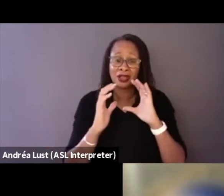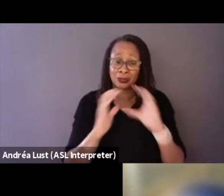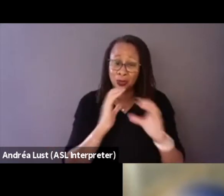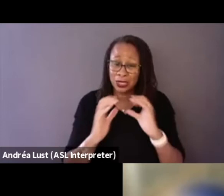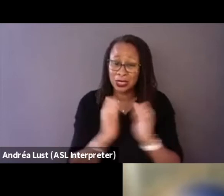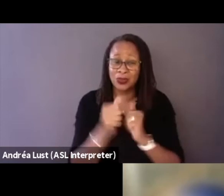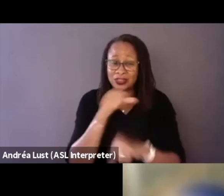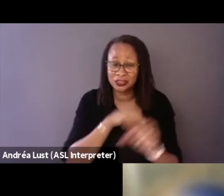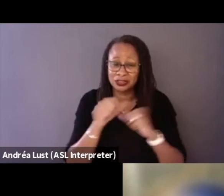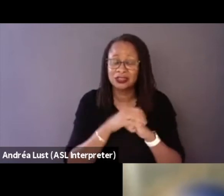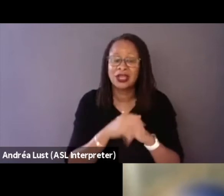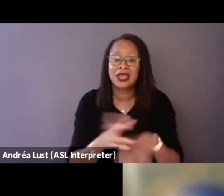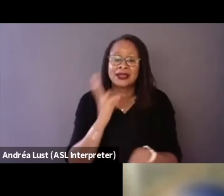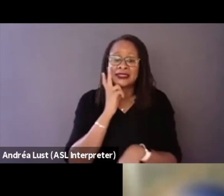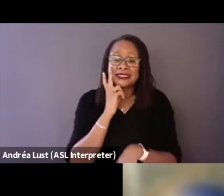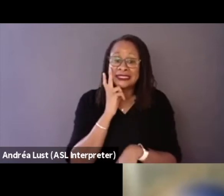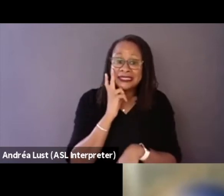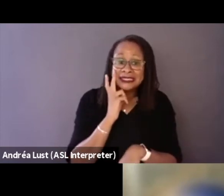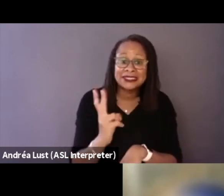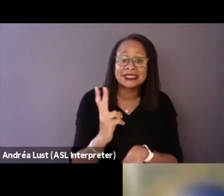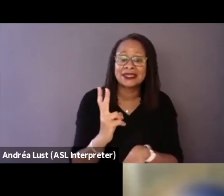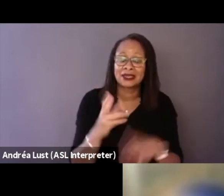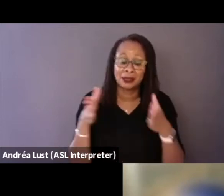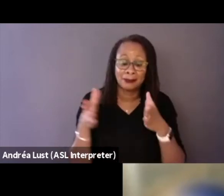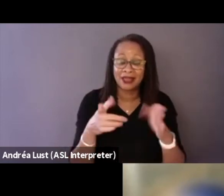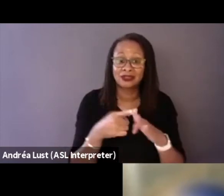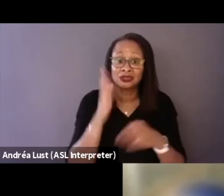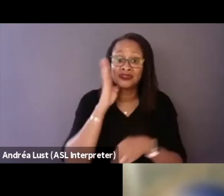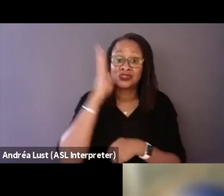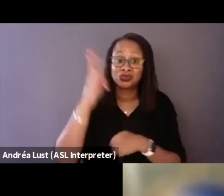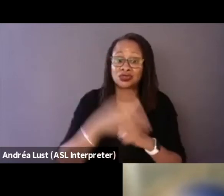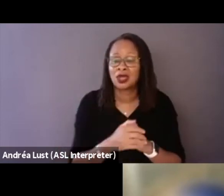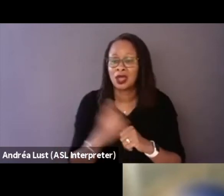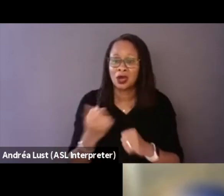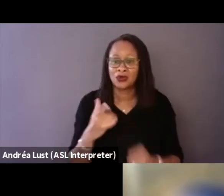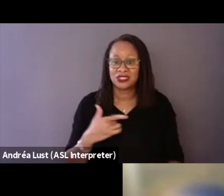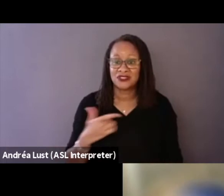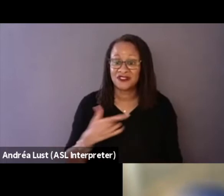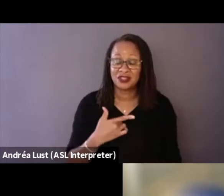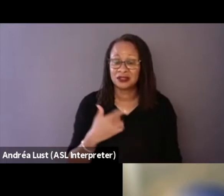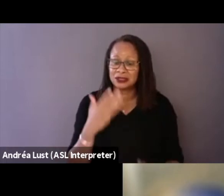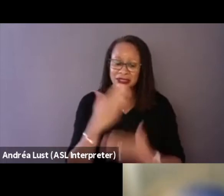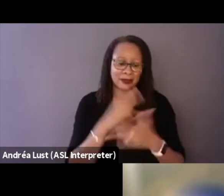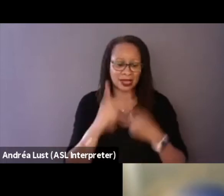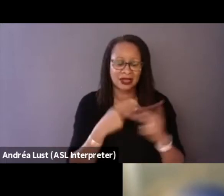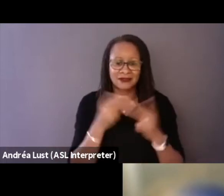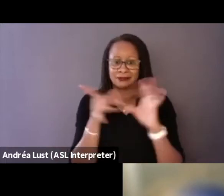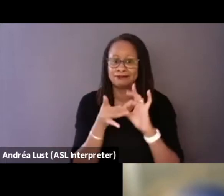seeing a path to the future. And I always felt that there was some kind of disconnect between me and her,